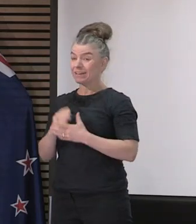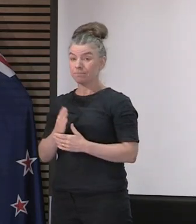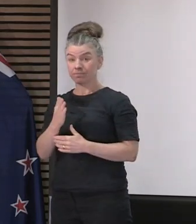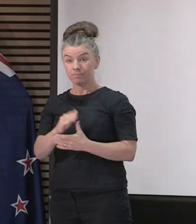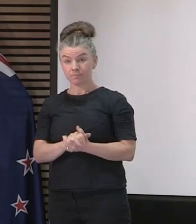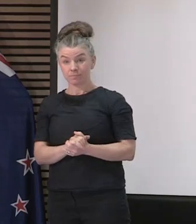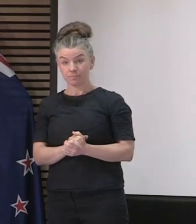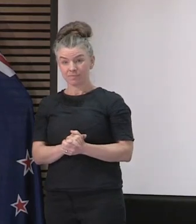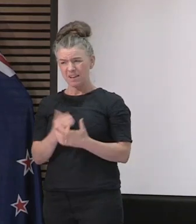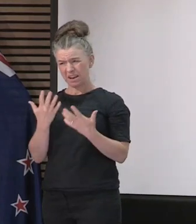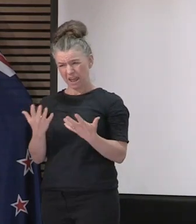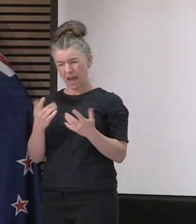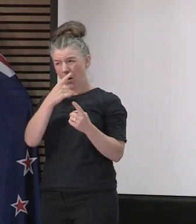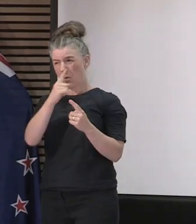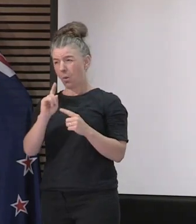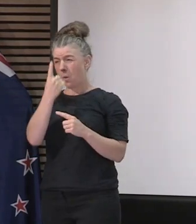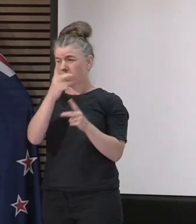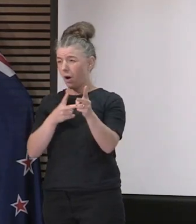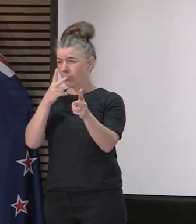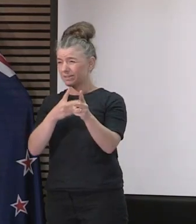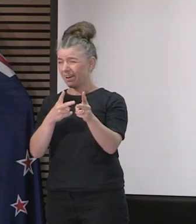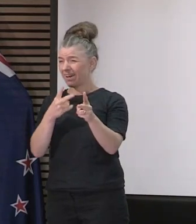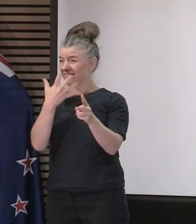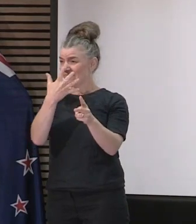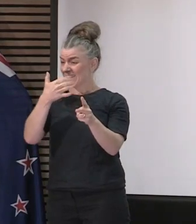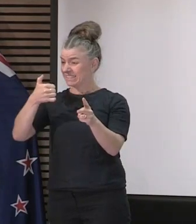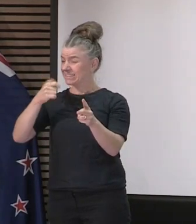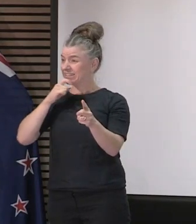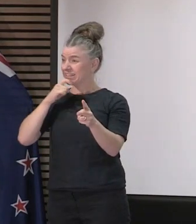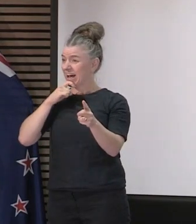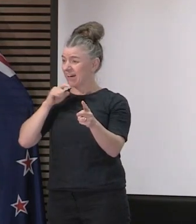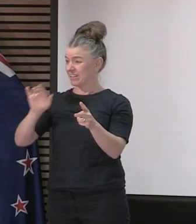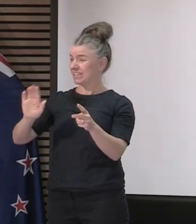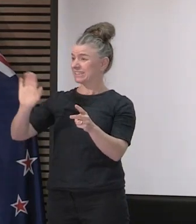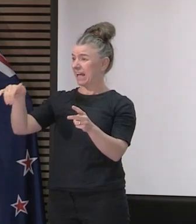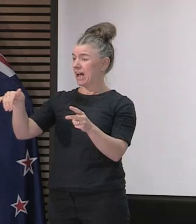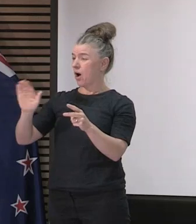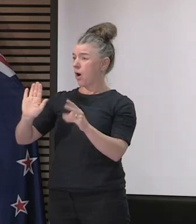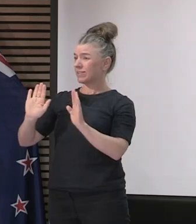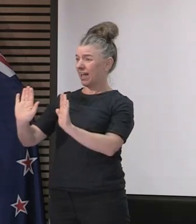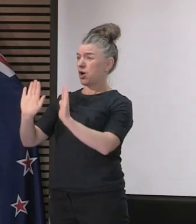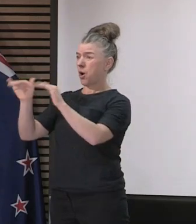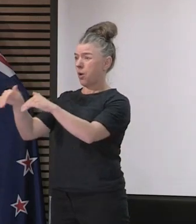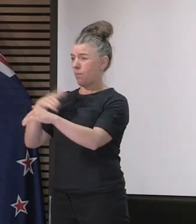but all the other patients who